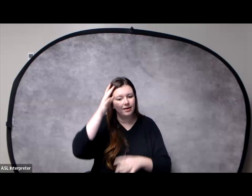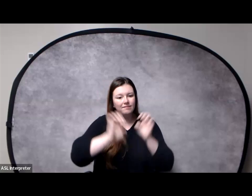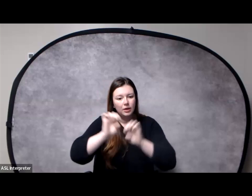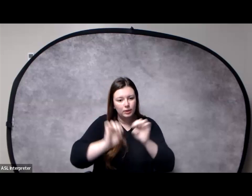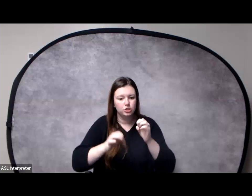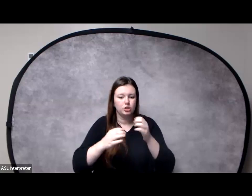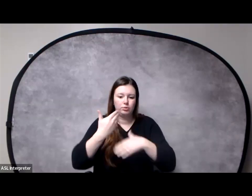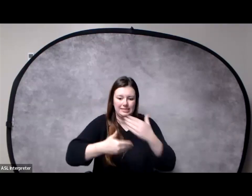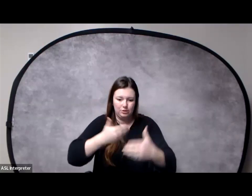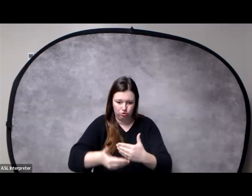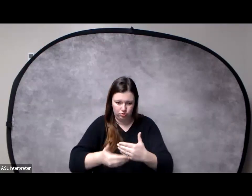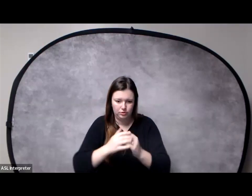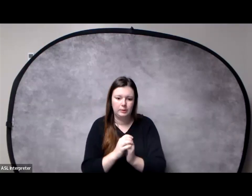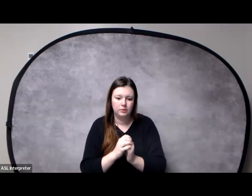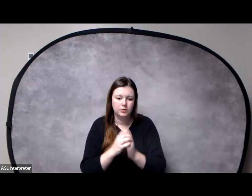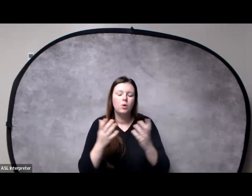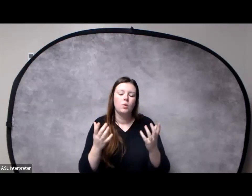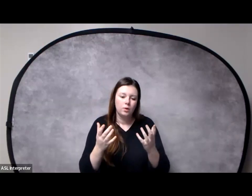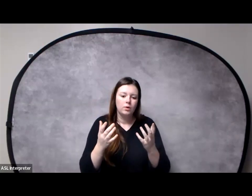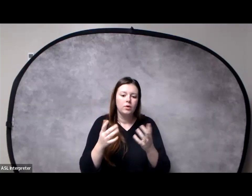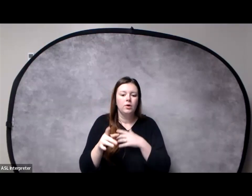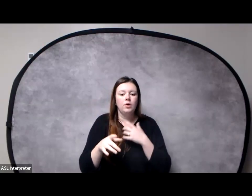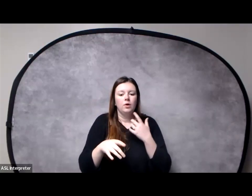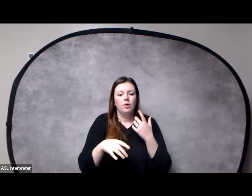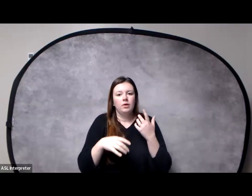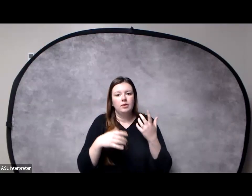using some type of assessment to make a determination